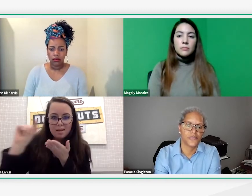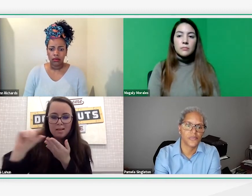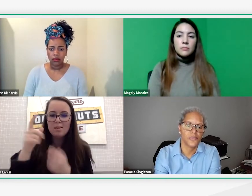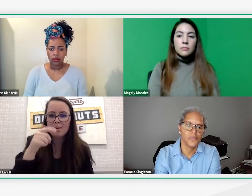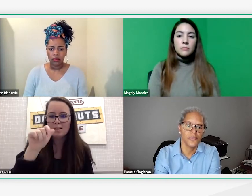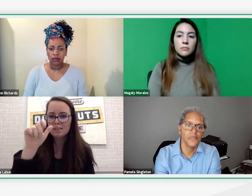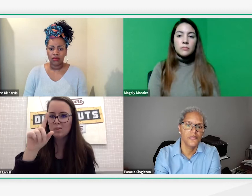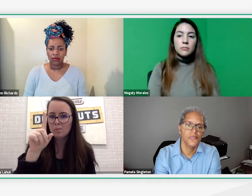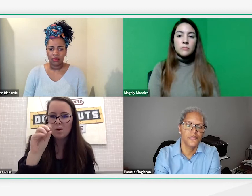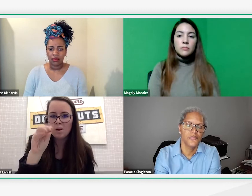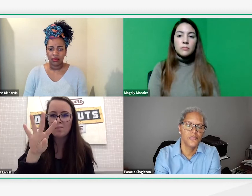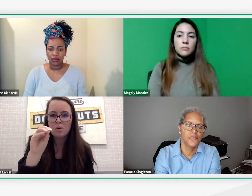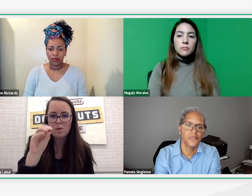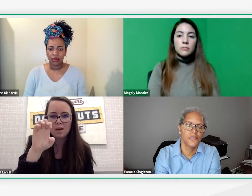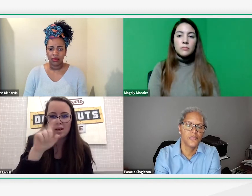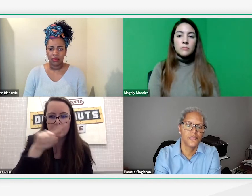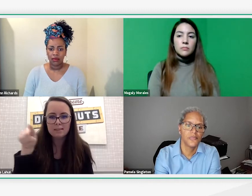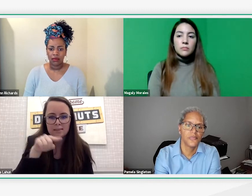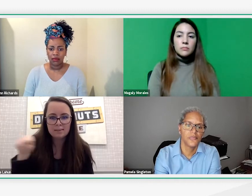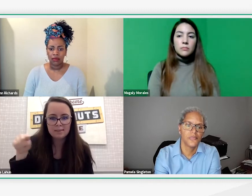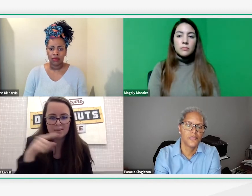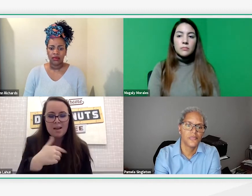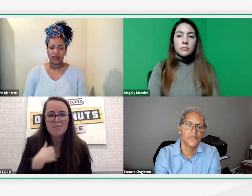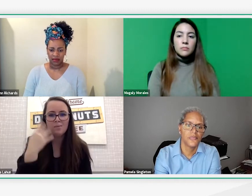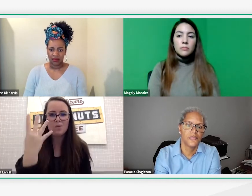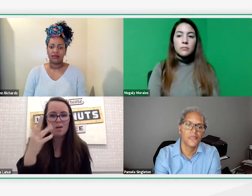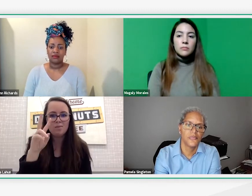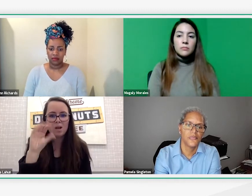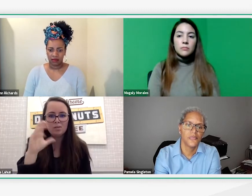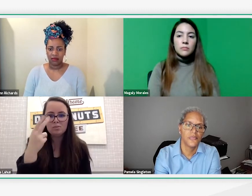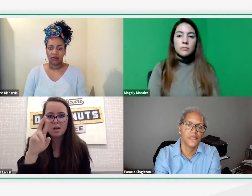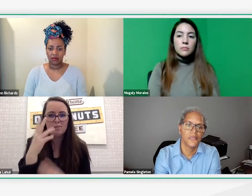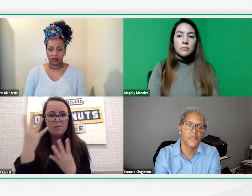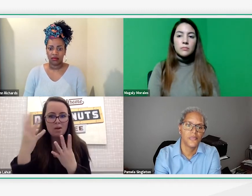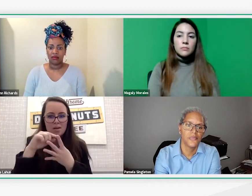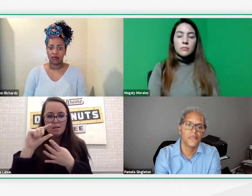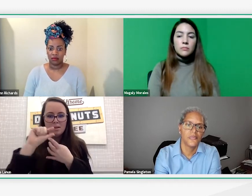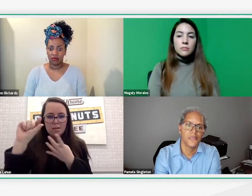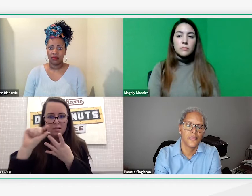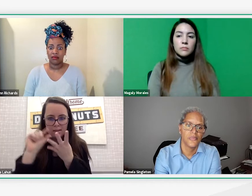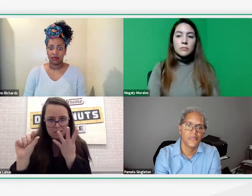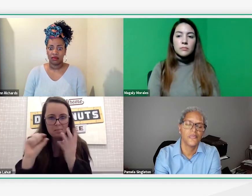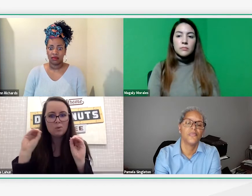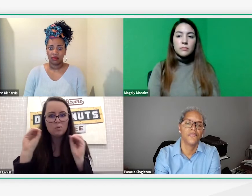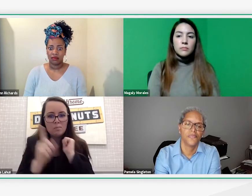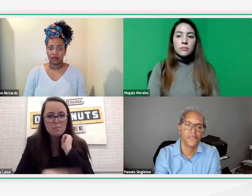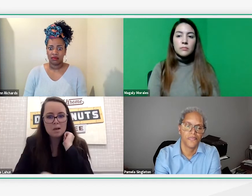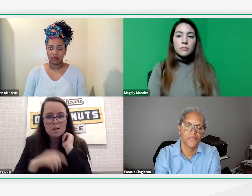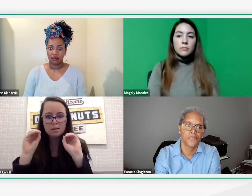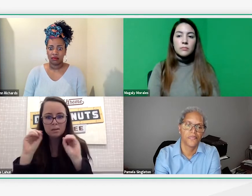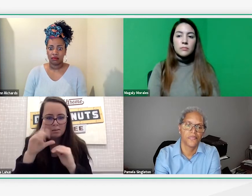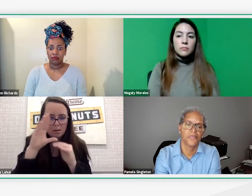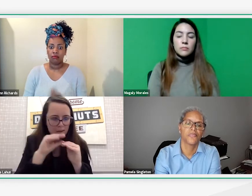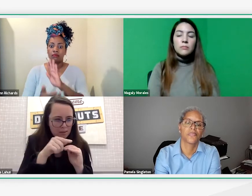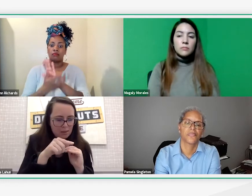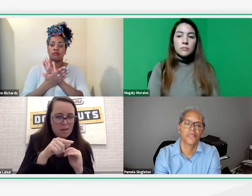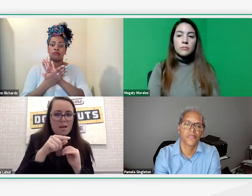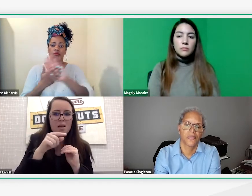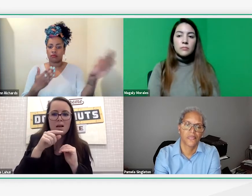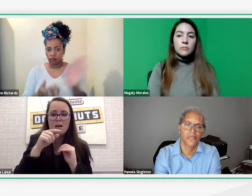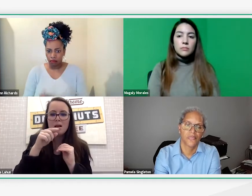There's a new form that's called 1040-EZ. It's got 4 vouchers that you're able to pay so you